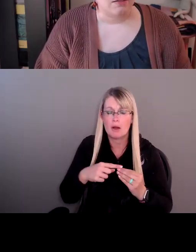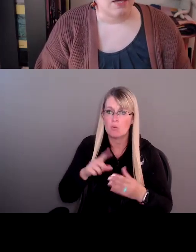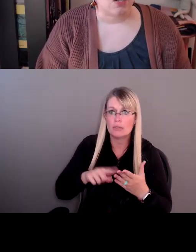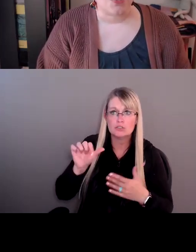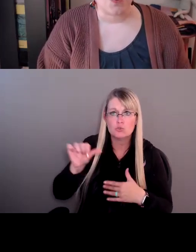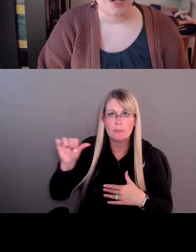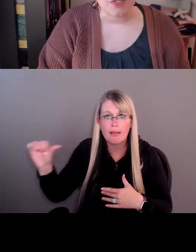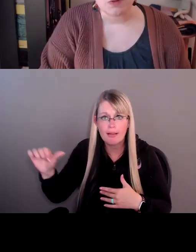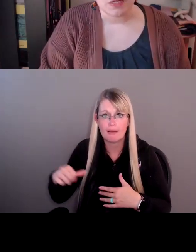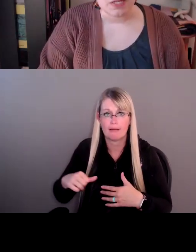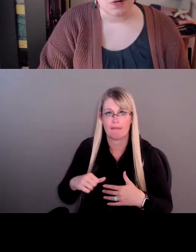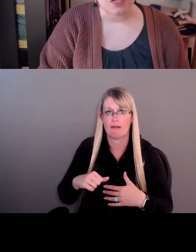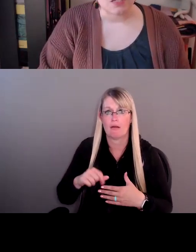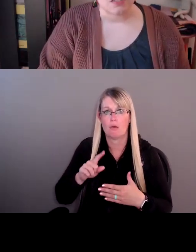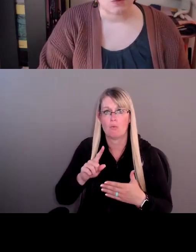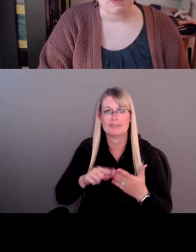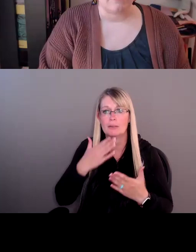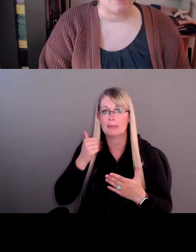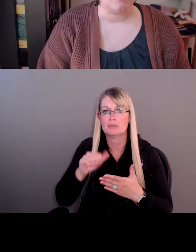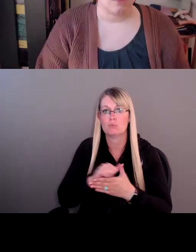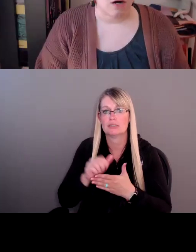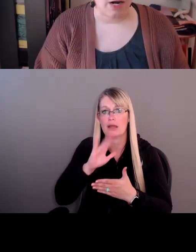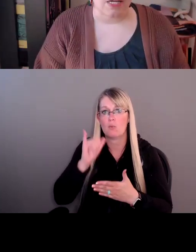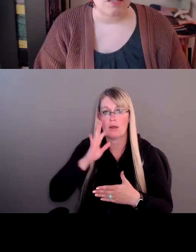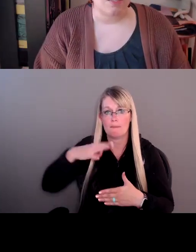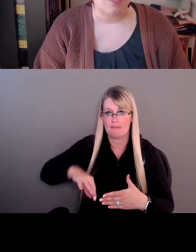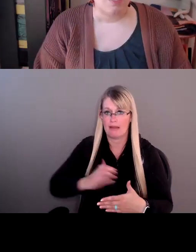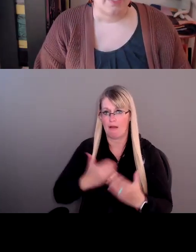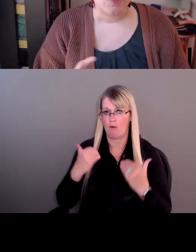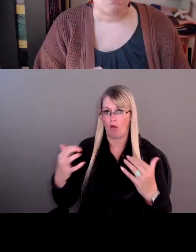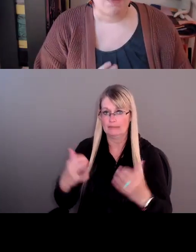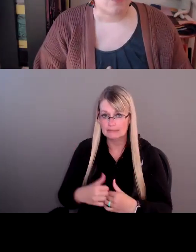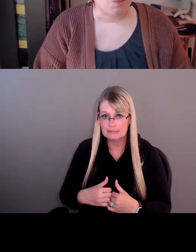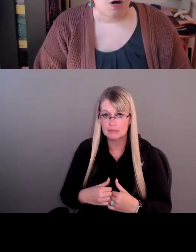and also what are the best practices that would benefit our audience and you can make those part